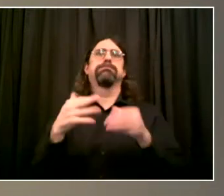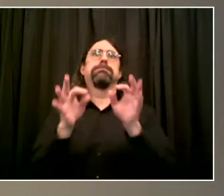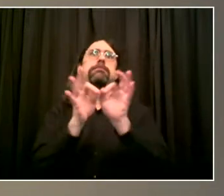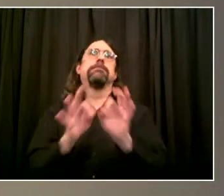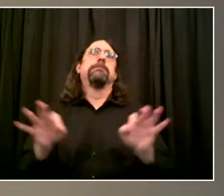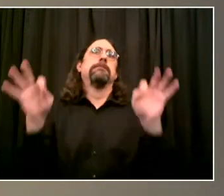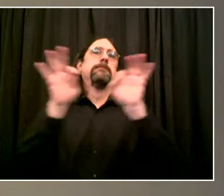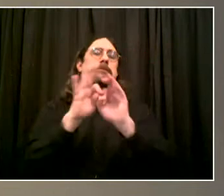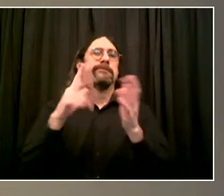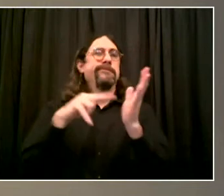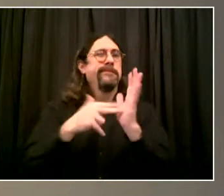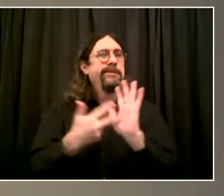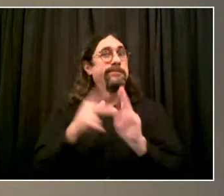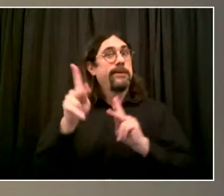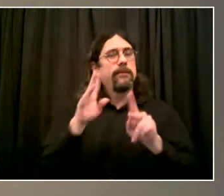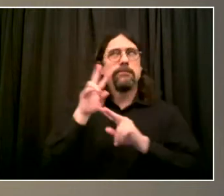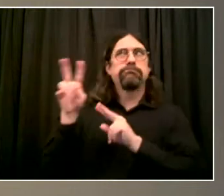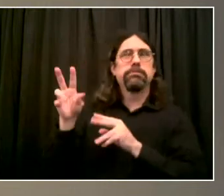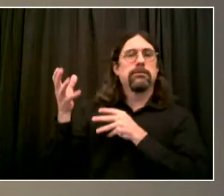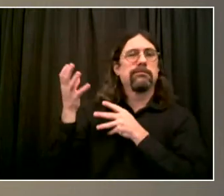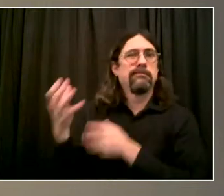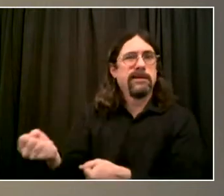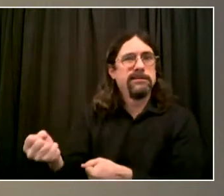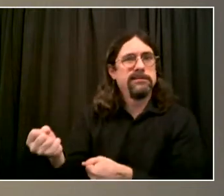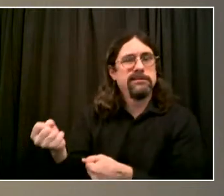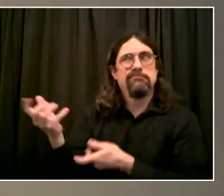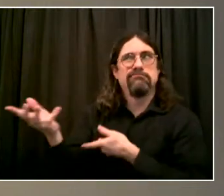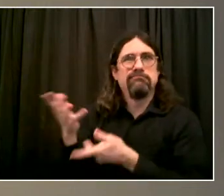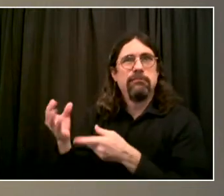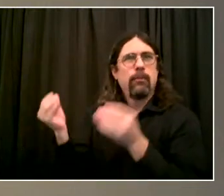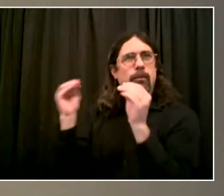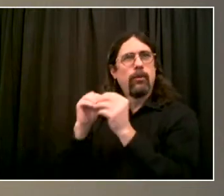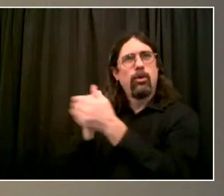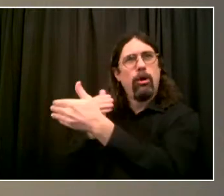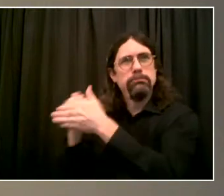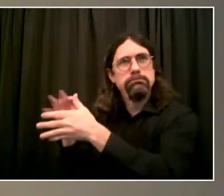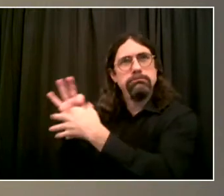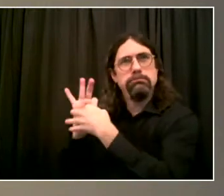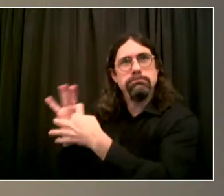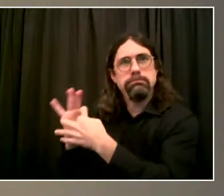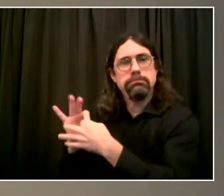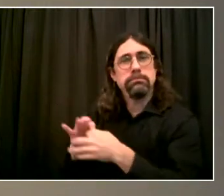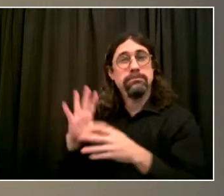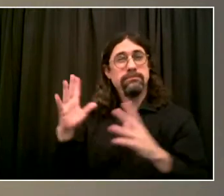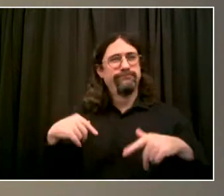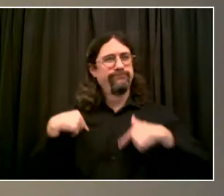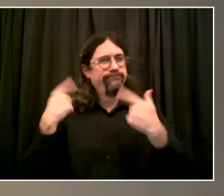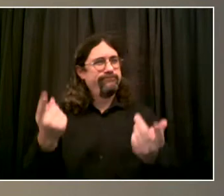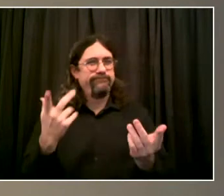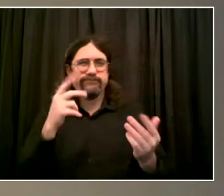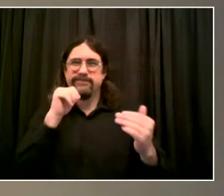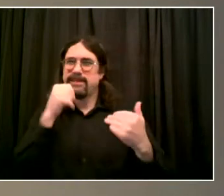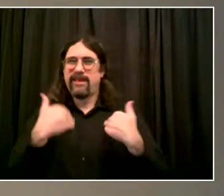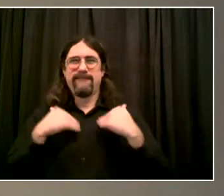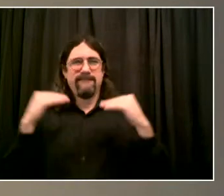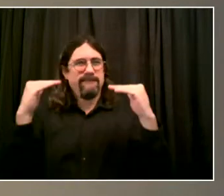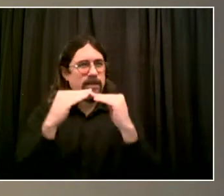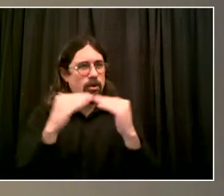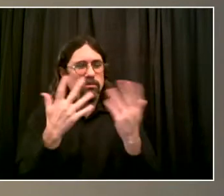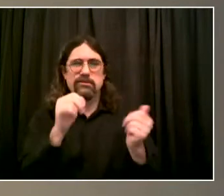RELATIONSHIP AND TRUST. ACCOUNTABILITY TO NEW YORKERS